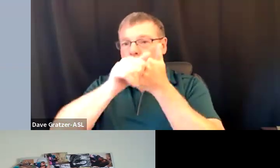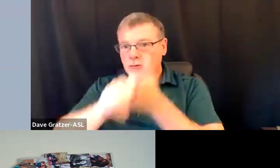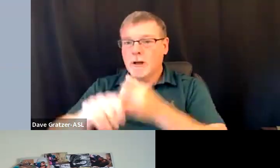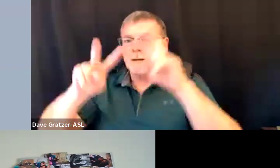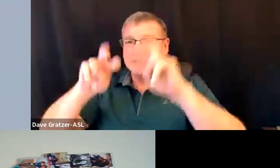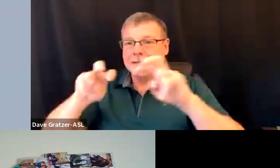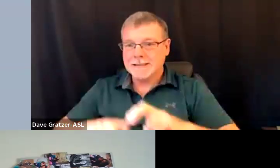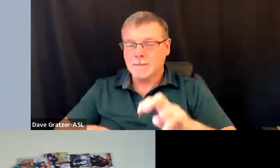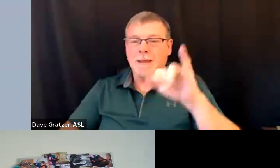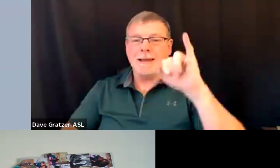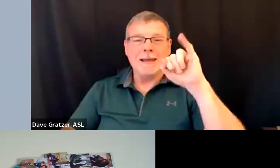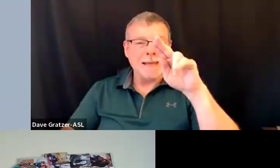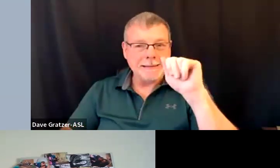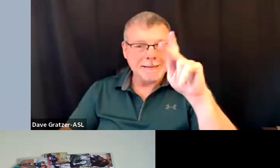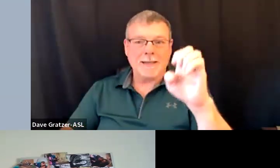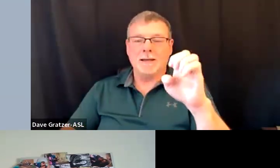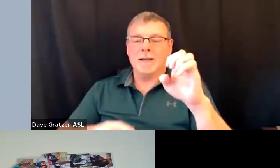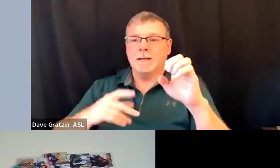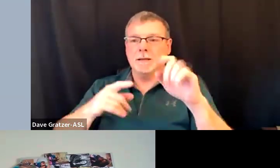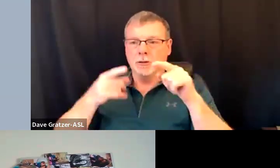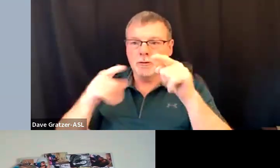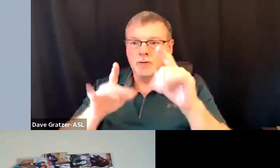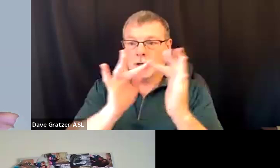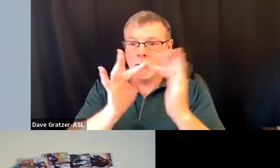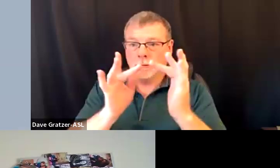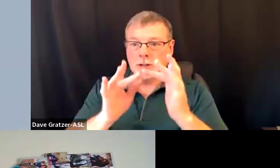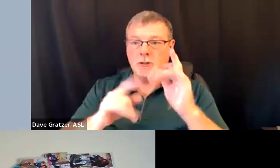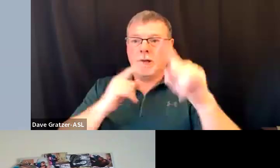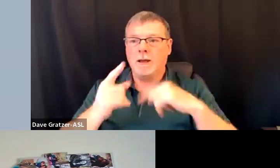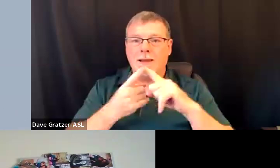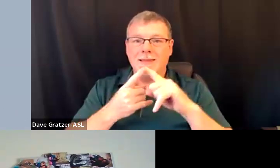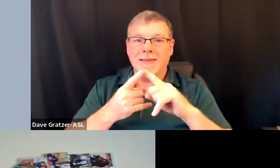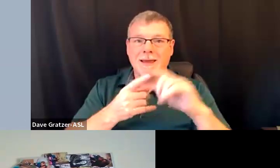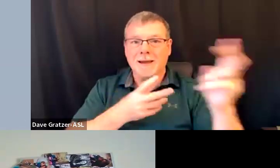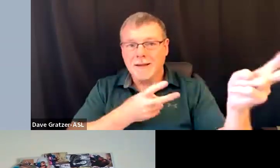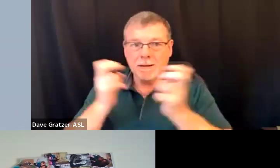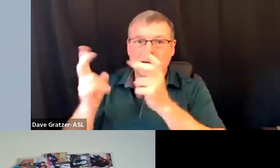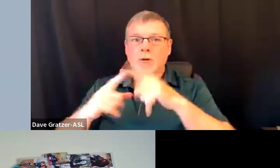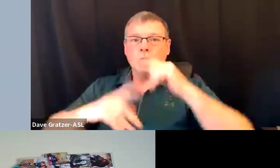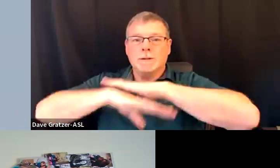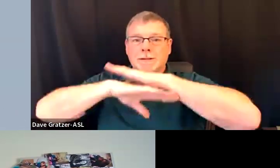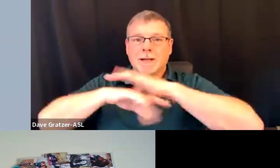intake forms that you might use during outreach, and then kind of take back to your desk to enter into HMIS.